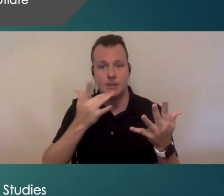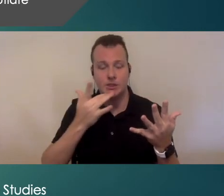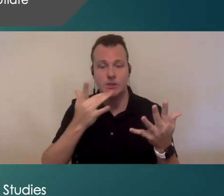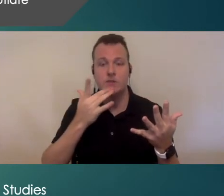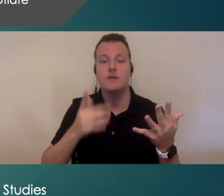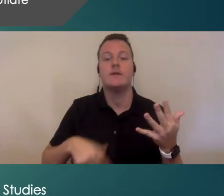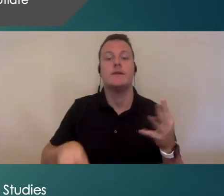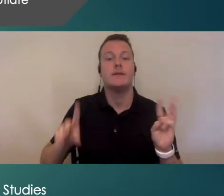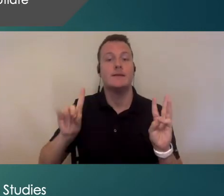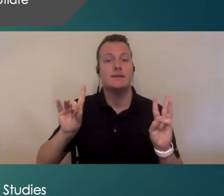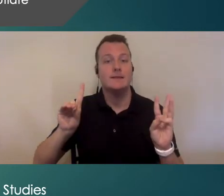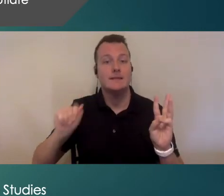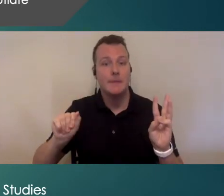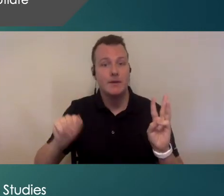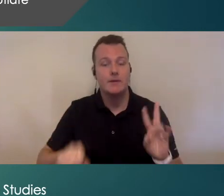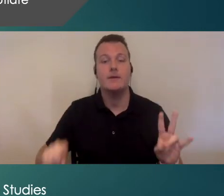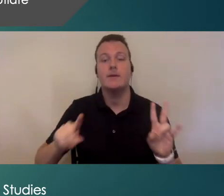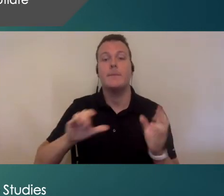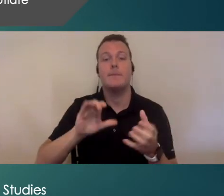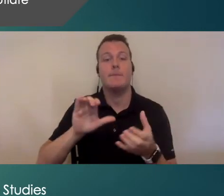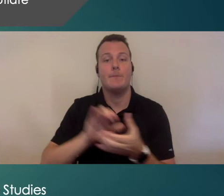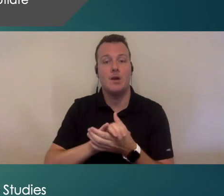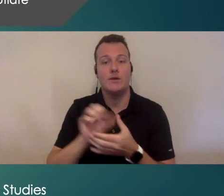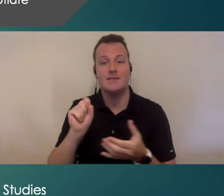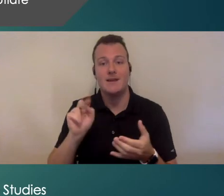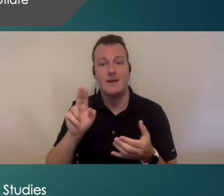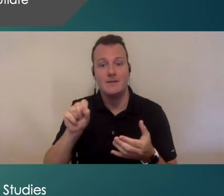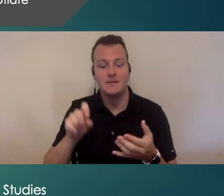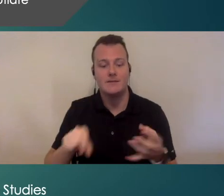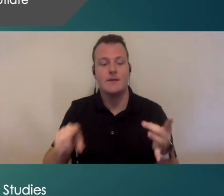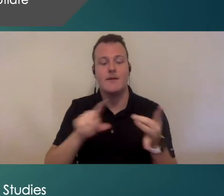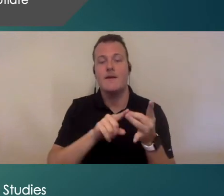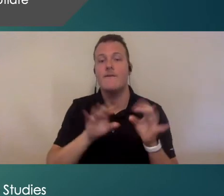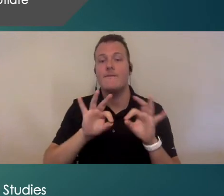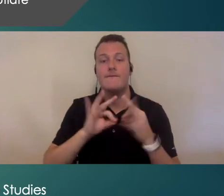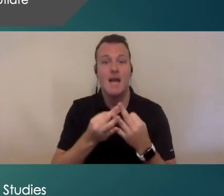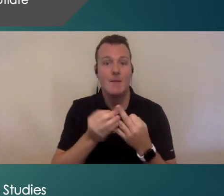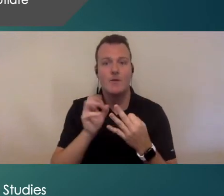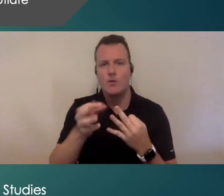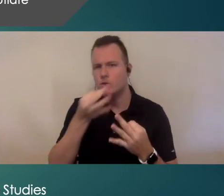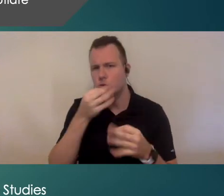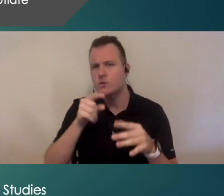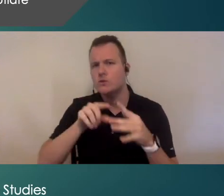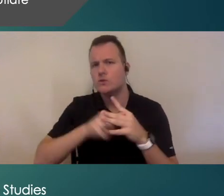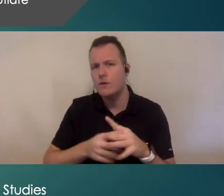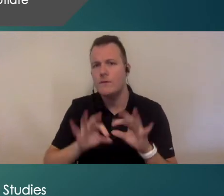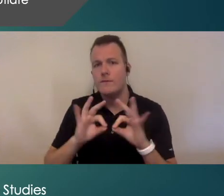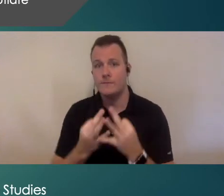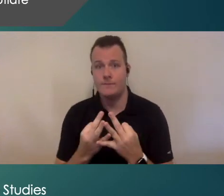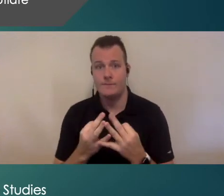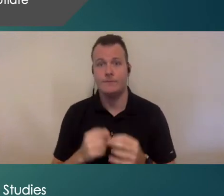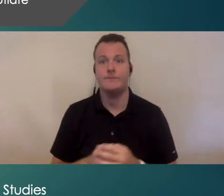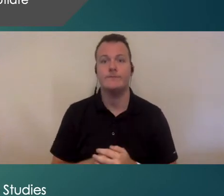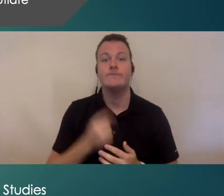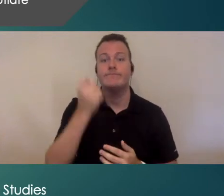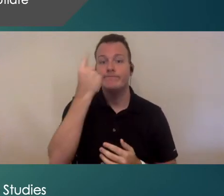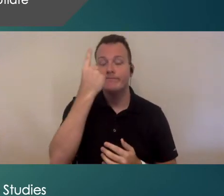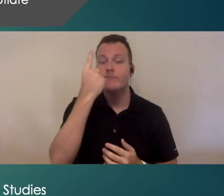disabilities, marital status, family, or starting a family. And more importantly